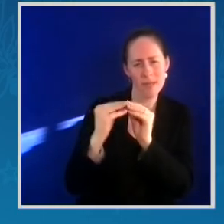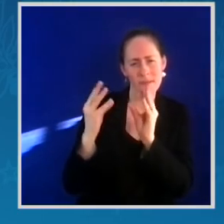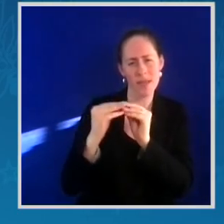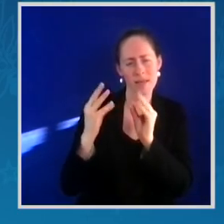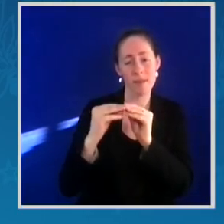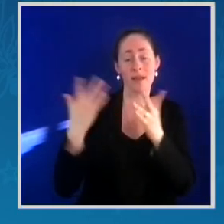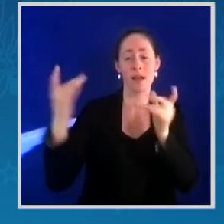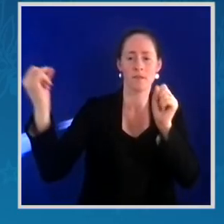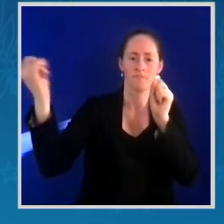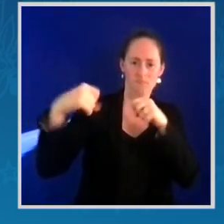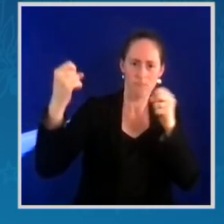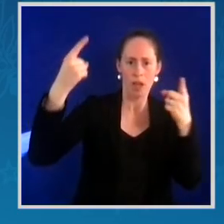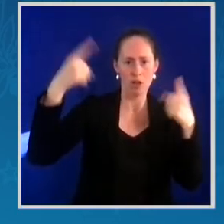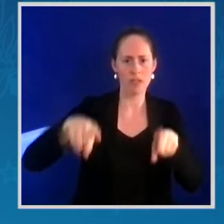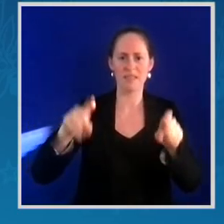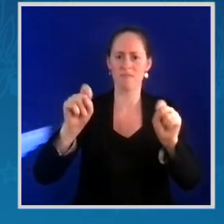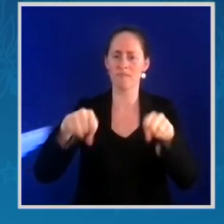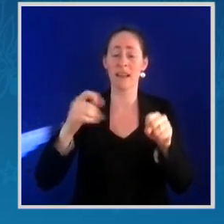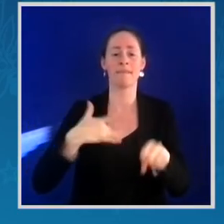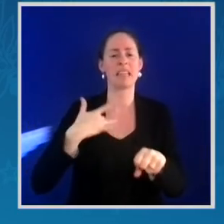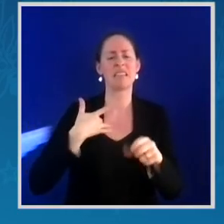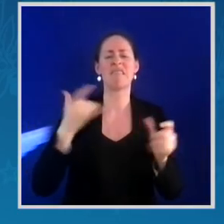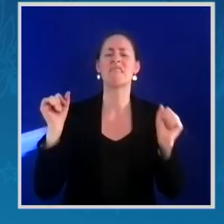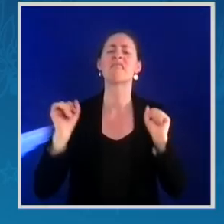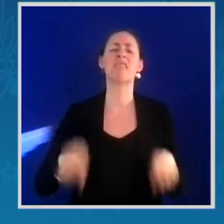Do I declare this trip a success? Yes, I do.